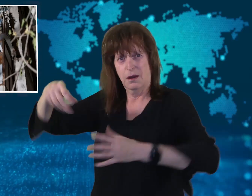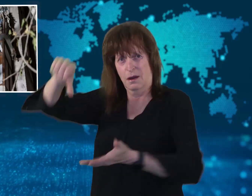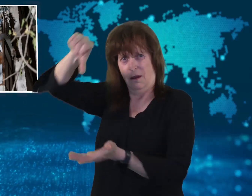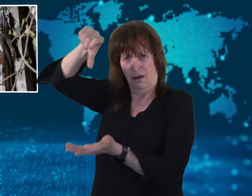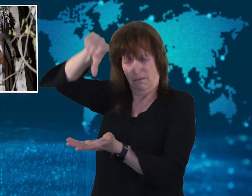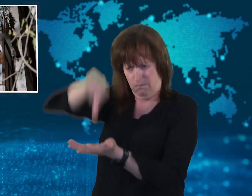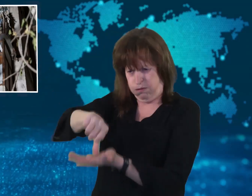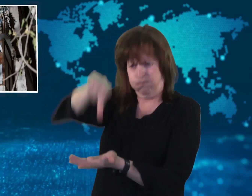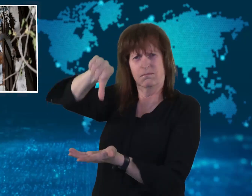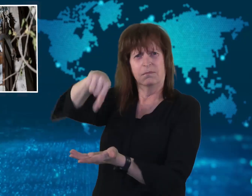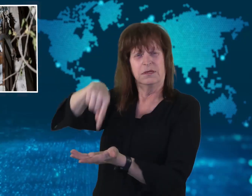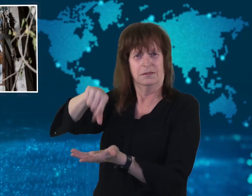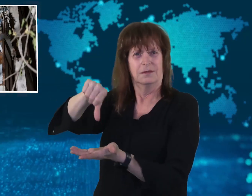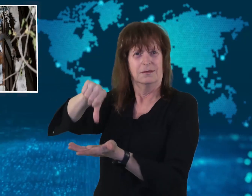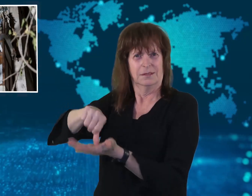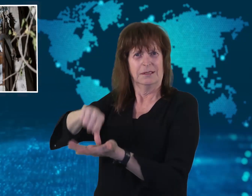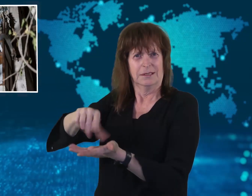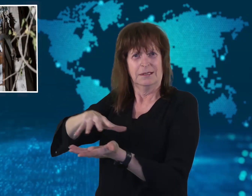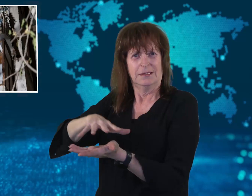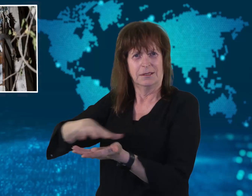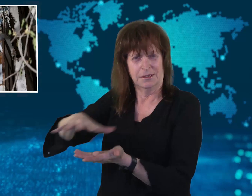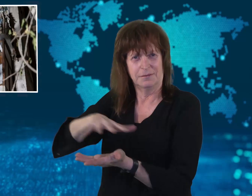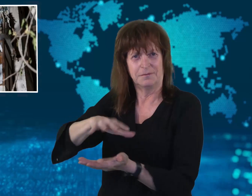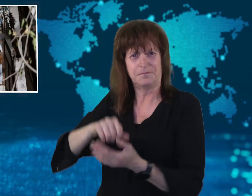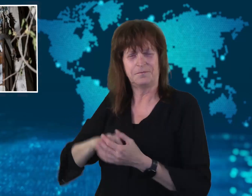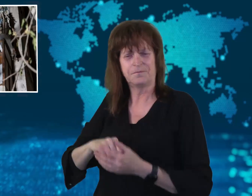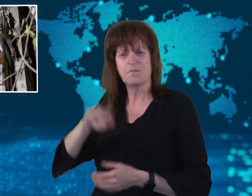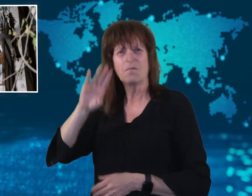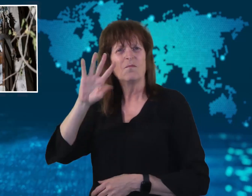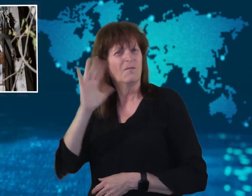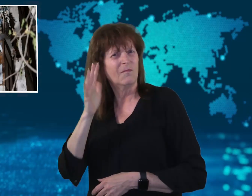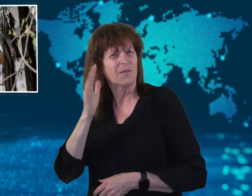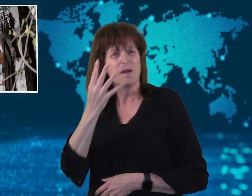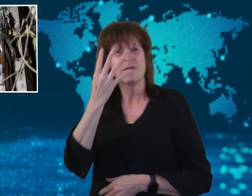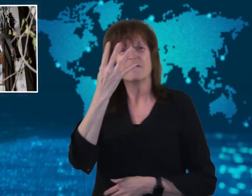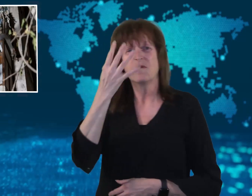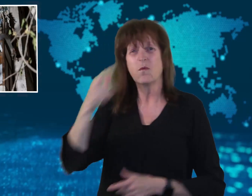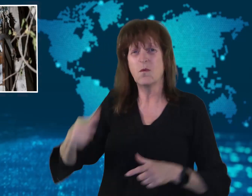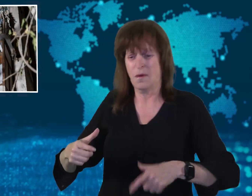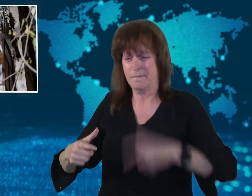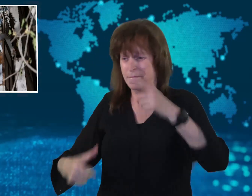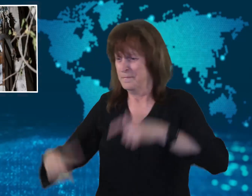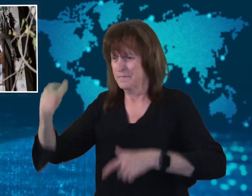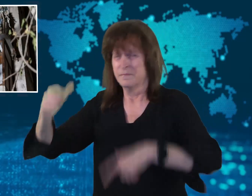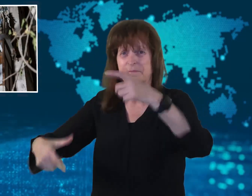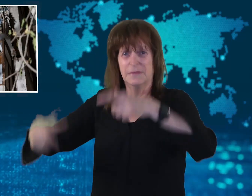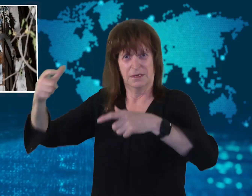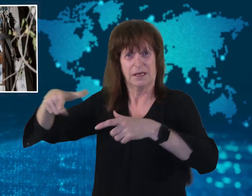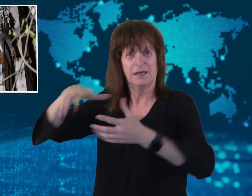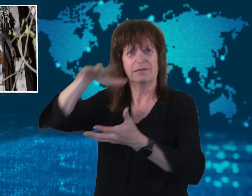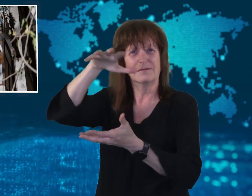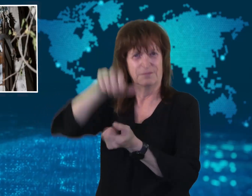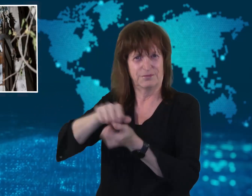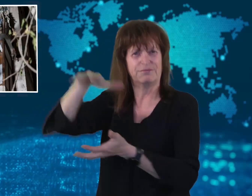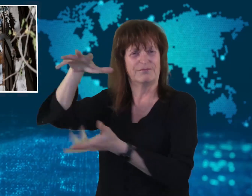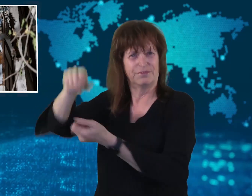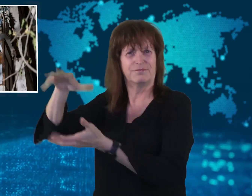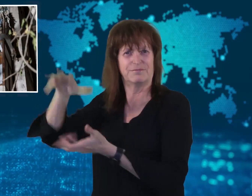There is a 20-meter-wide crater in the middle of the city.